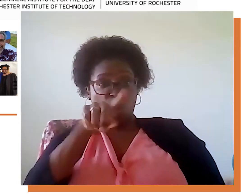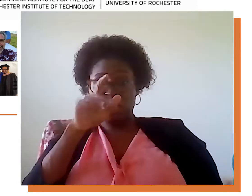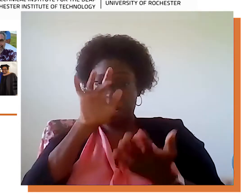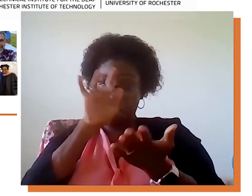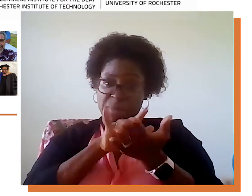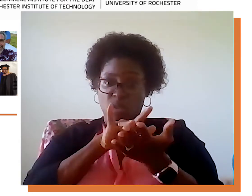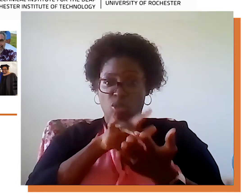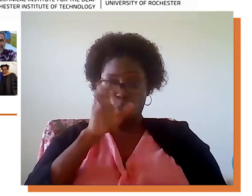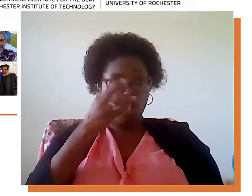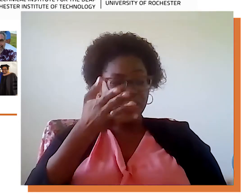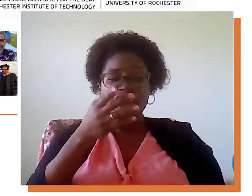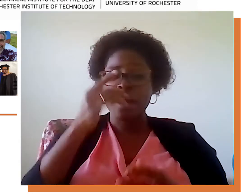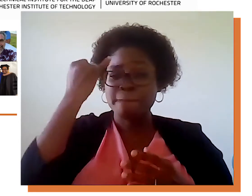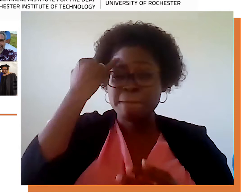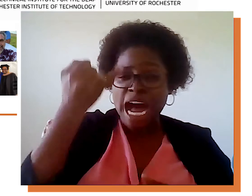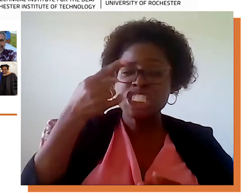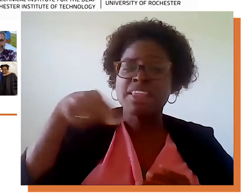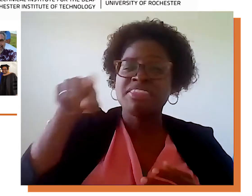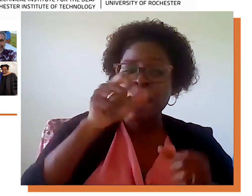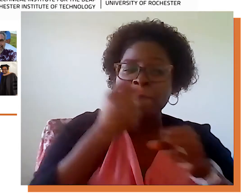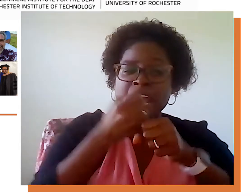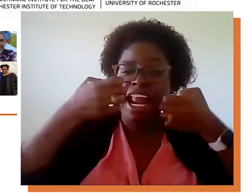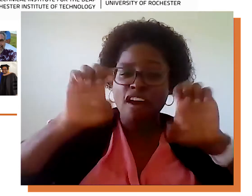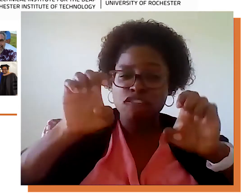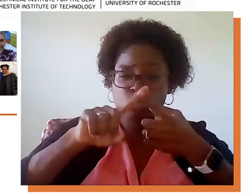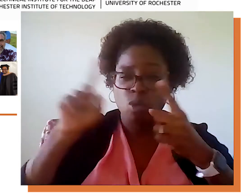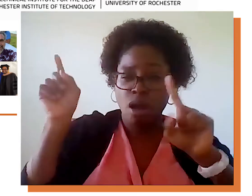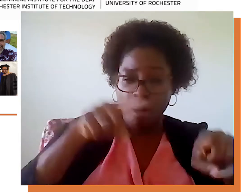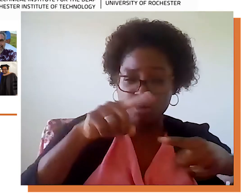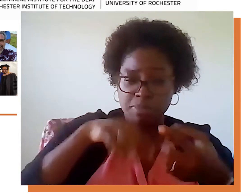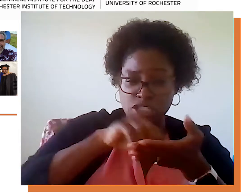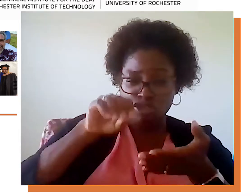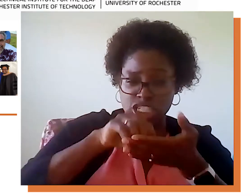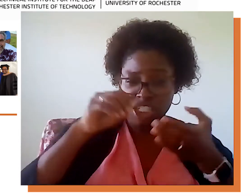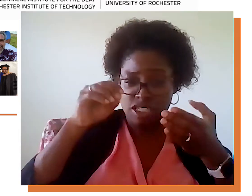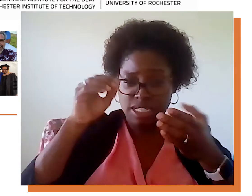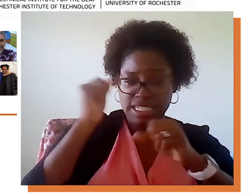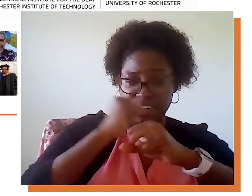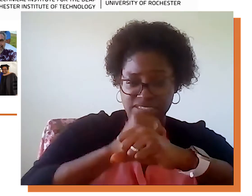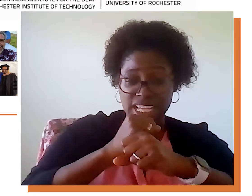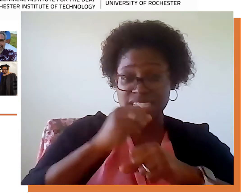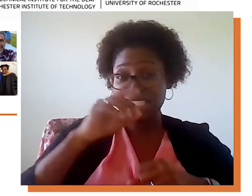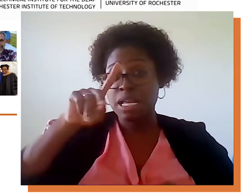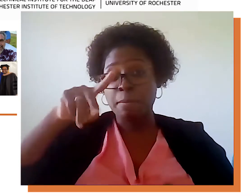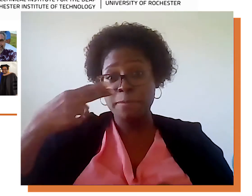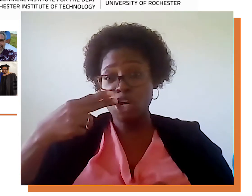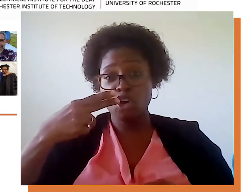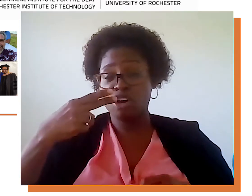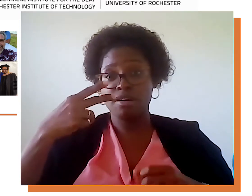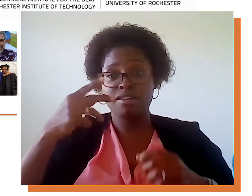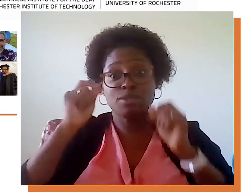Right in the middle picture, you see those individuals. I wouldn't have gotten through my dissertation defense